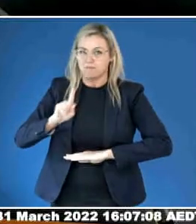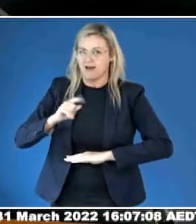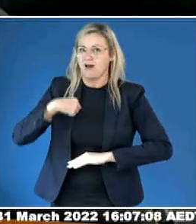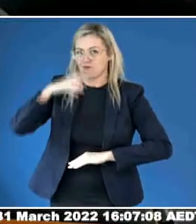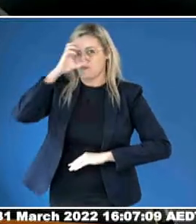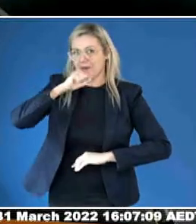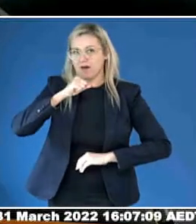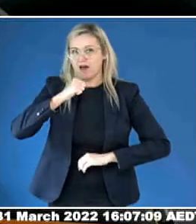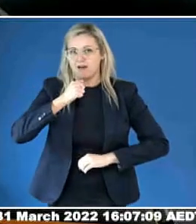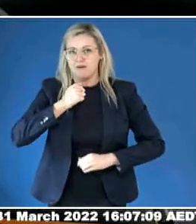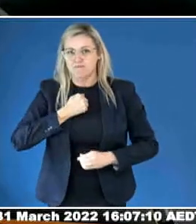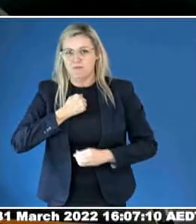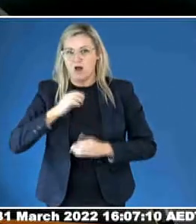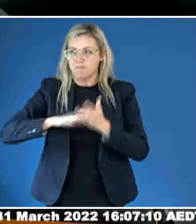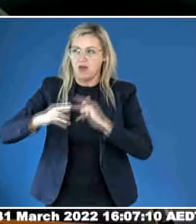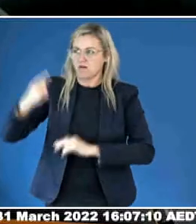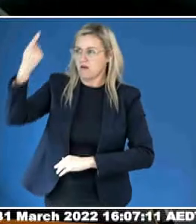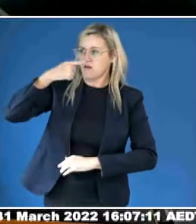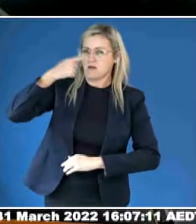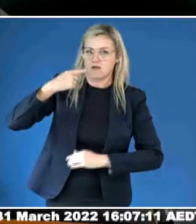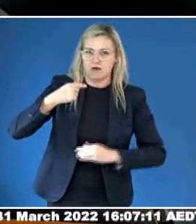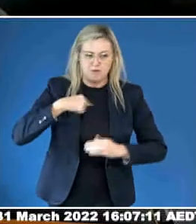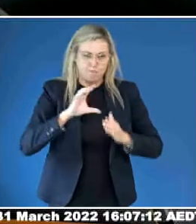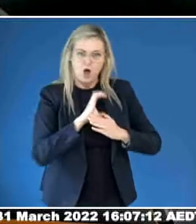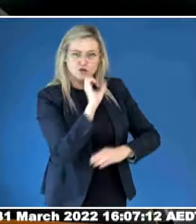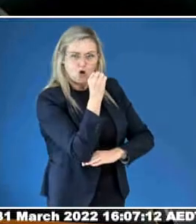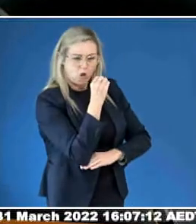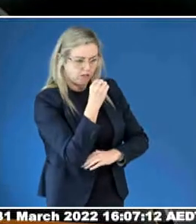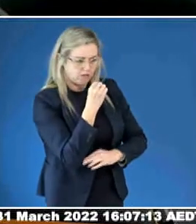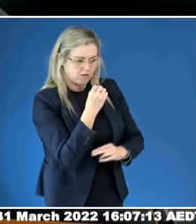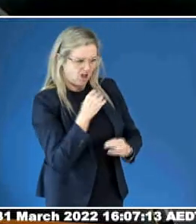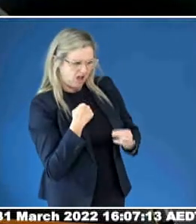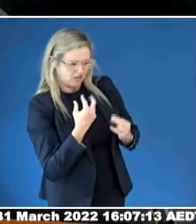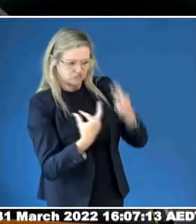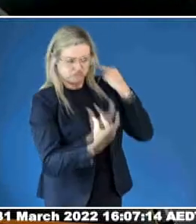The man had called me a little doll and I knew they weren't safe, so I cut off all of their hair and drew all over them with black markers.